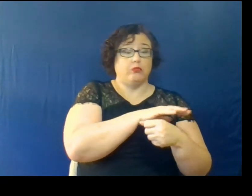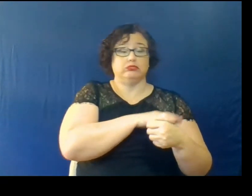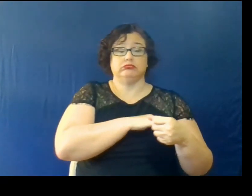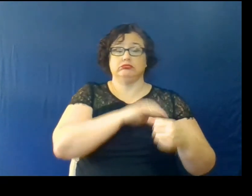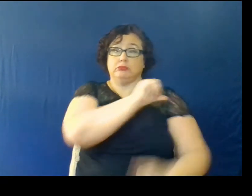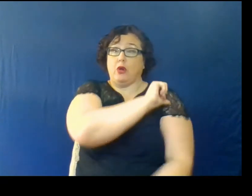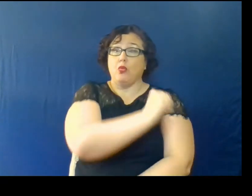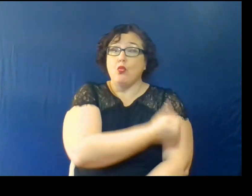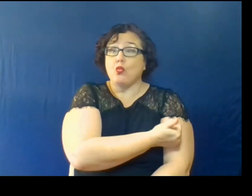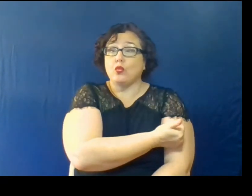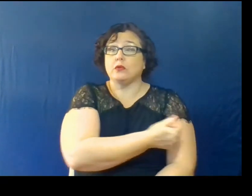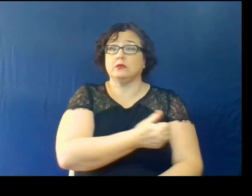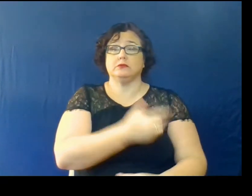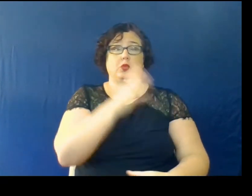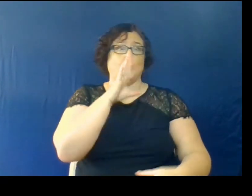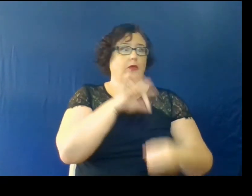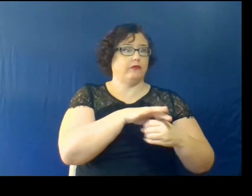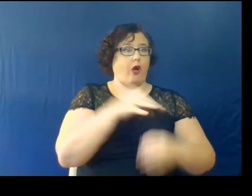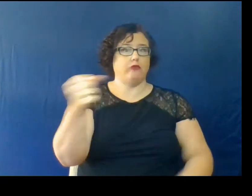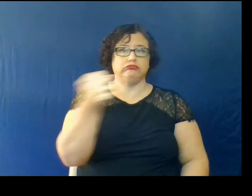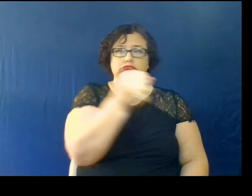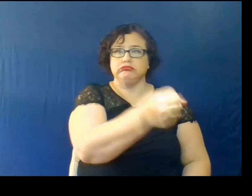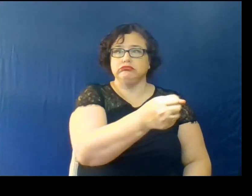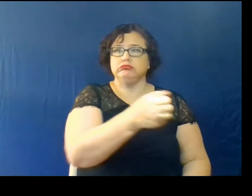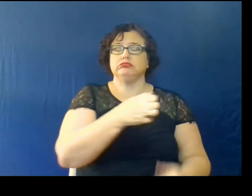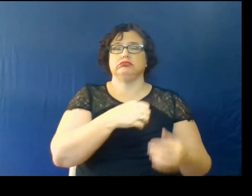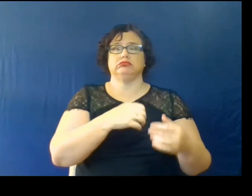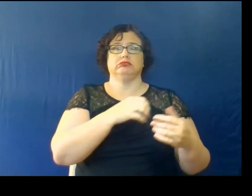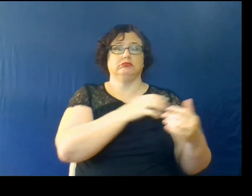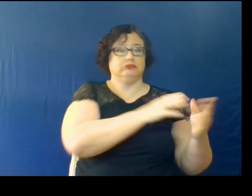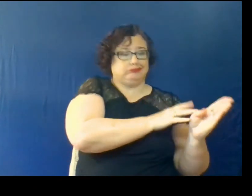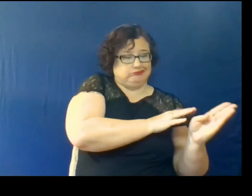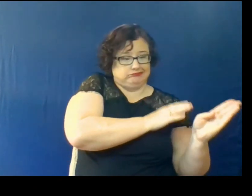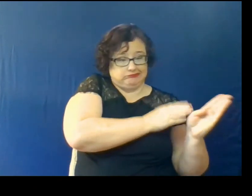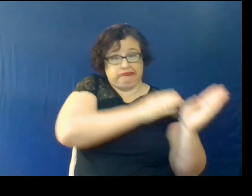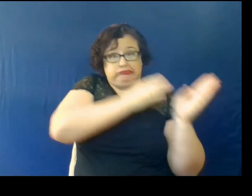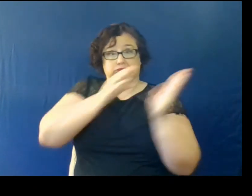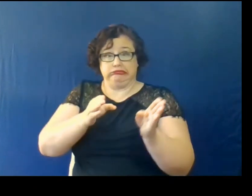that you're going to be voted for and all the way to the Congress all the way to the President.